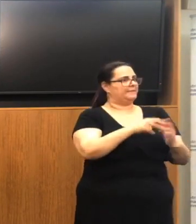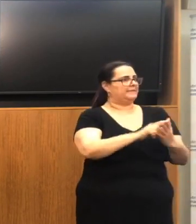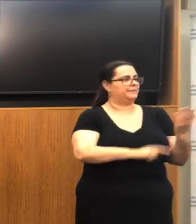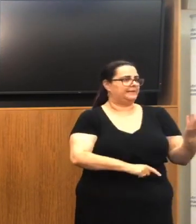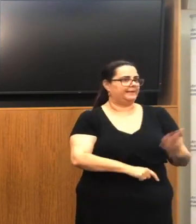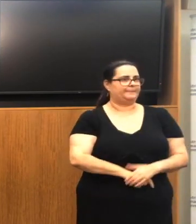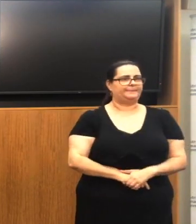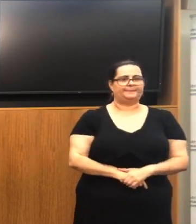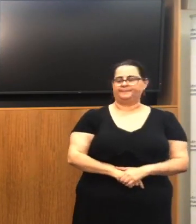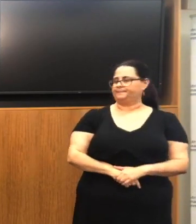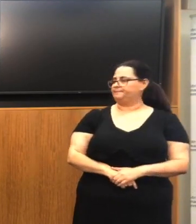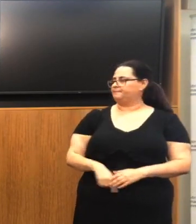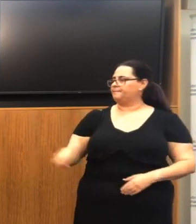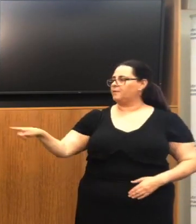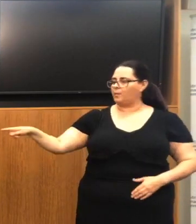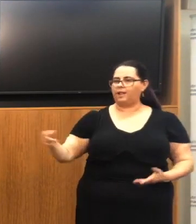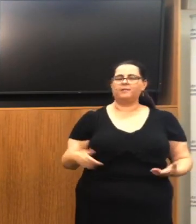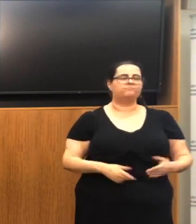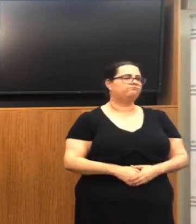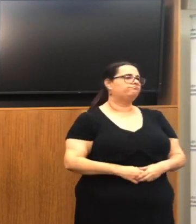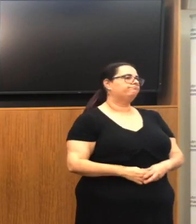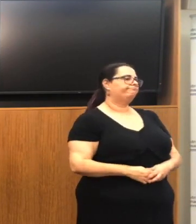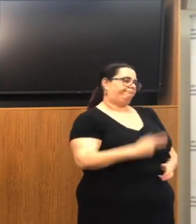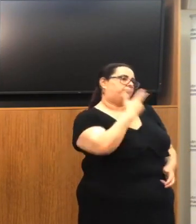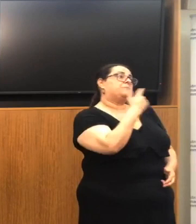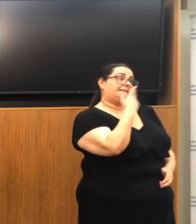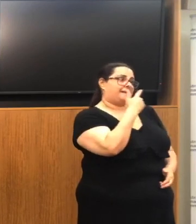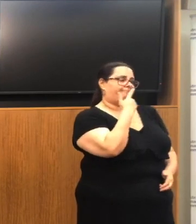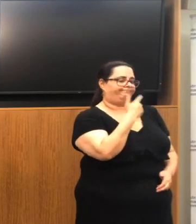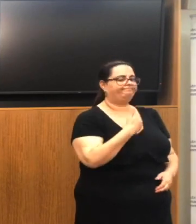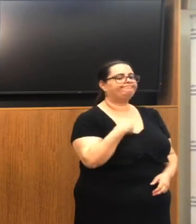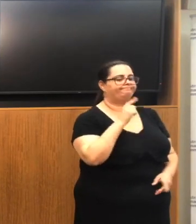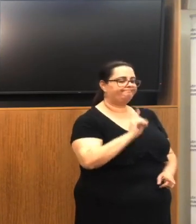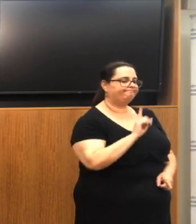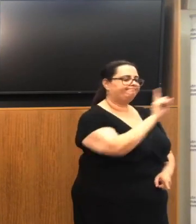Well, I would tell them, I would tell, maybe I would